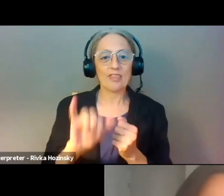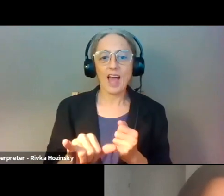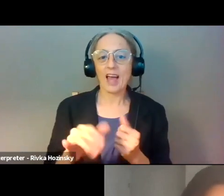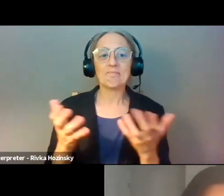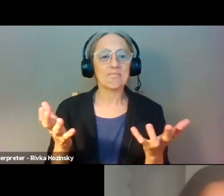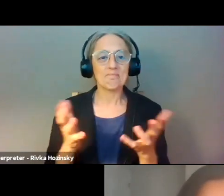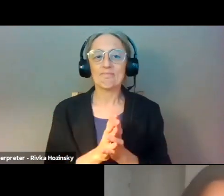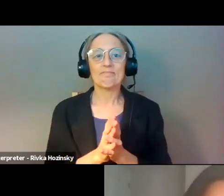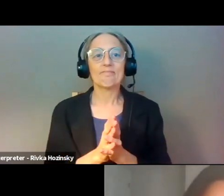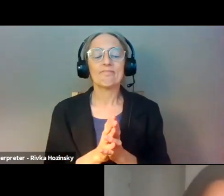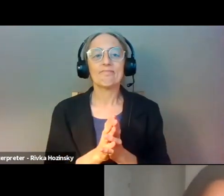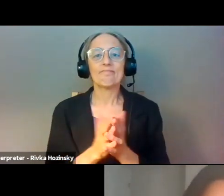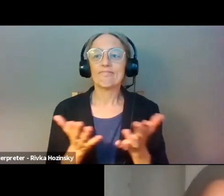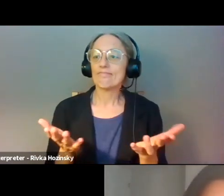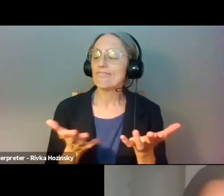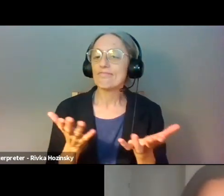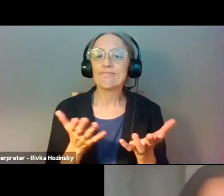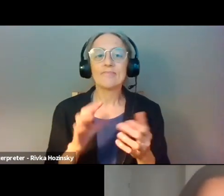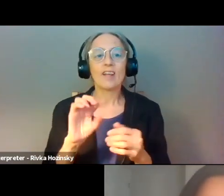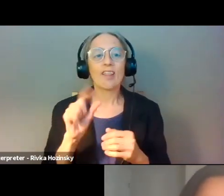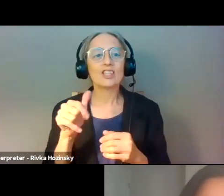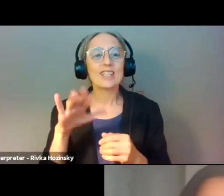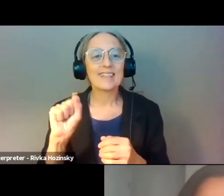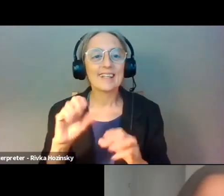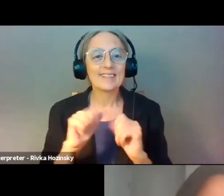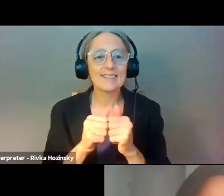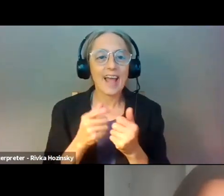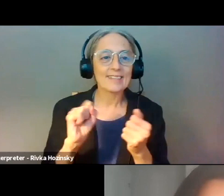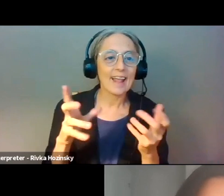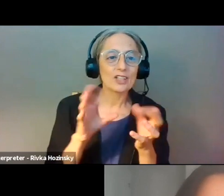those kind of logistics of ASL interpreter standards.